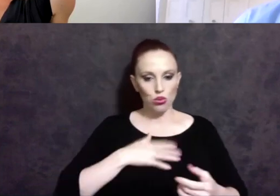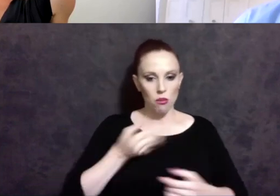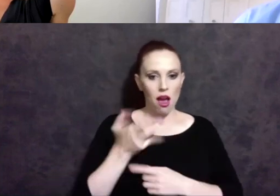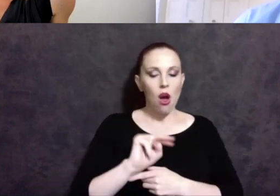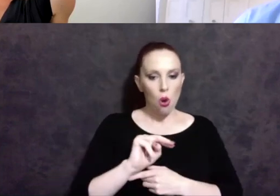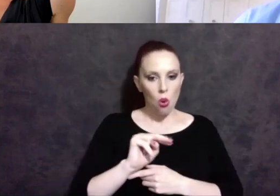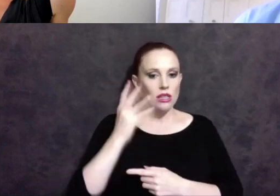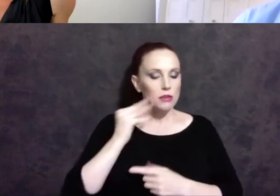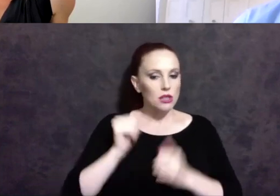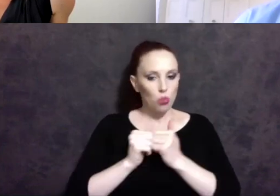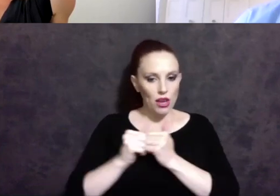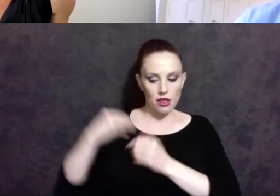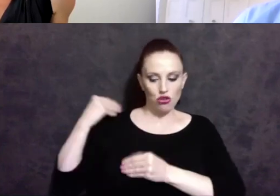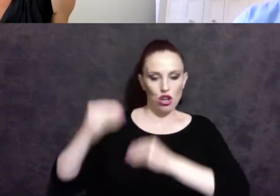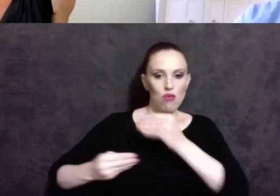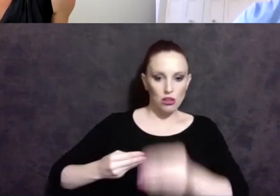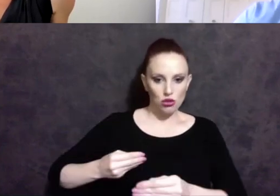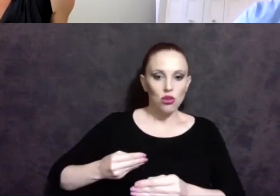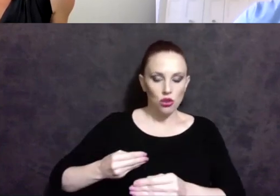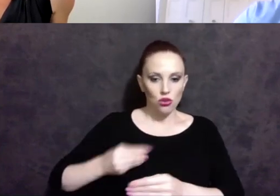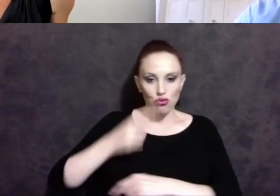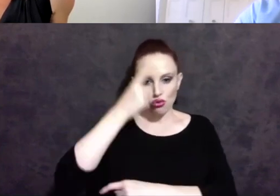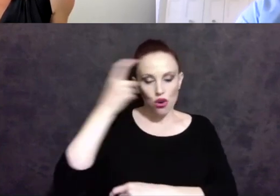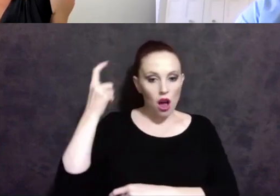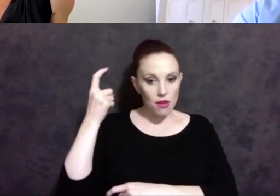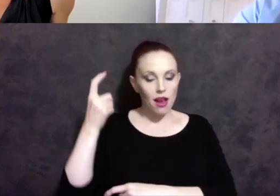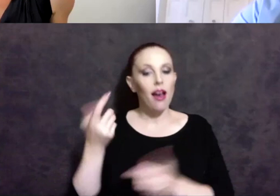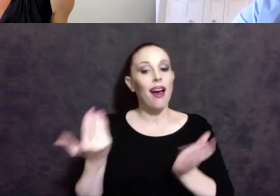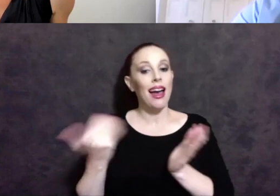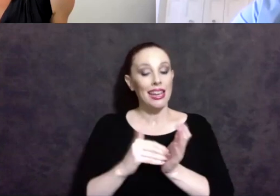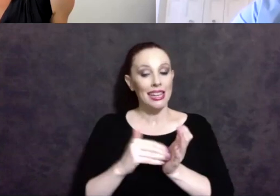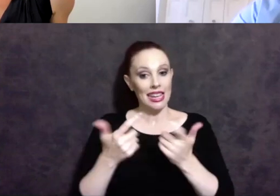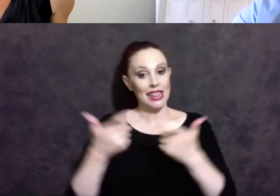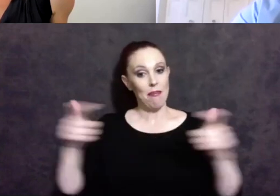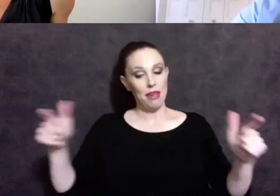trauma, and again, the large definition is this external event that was experienced by